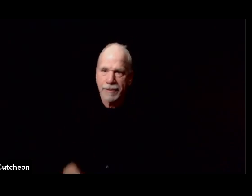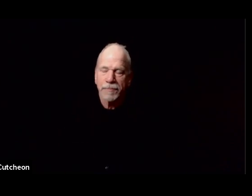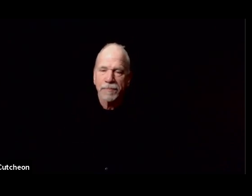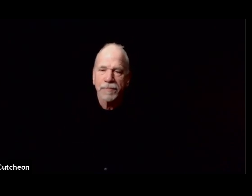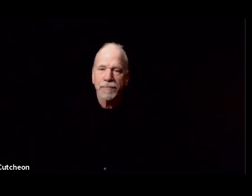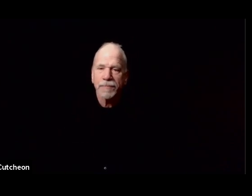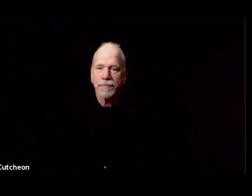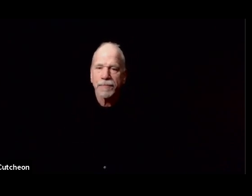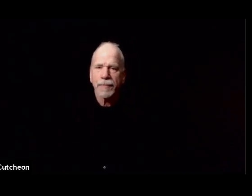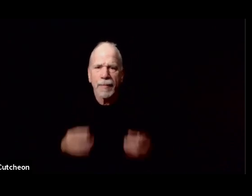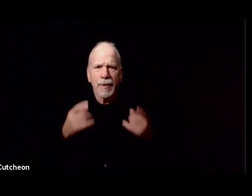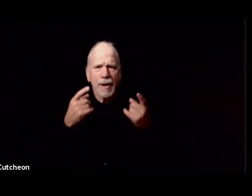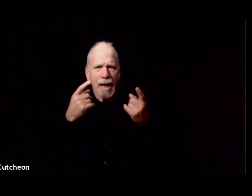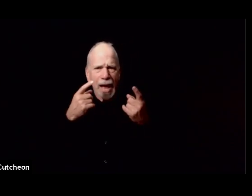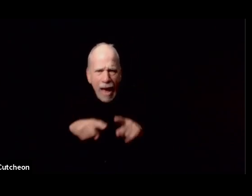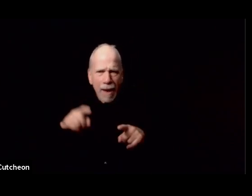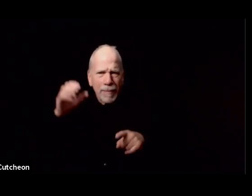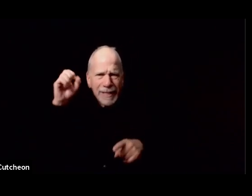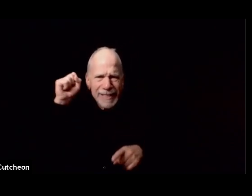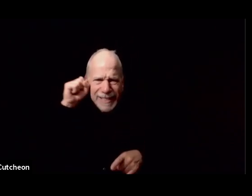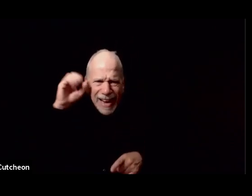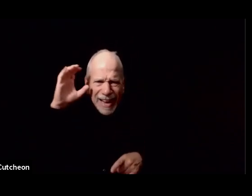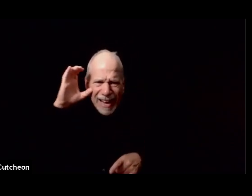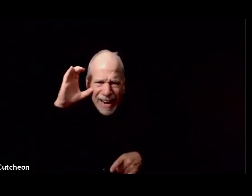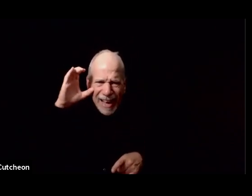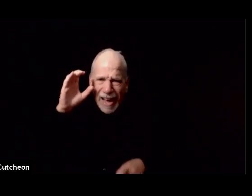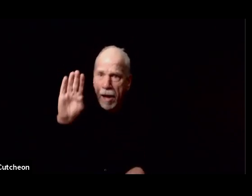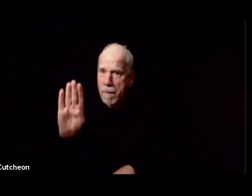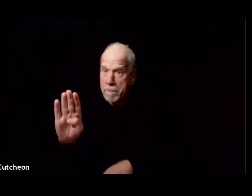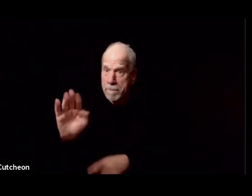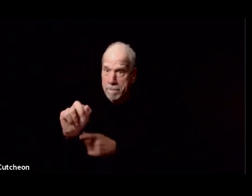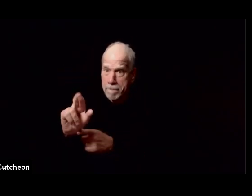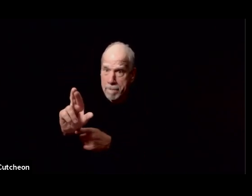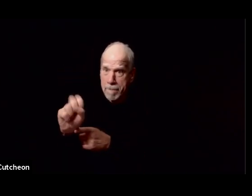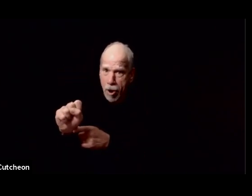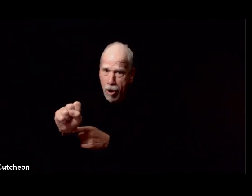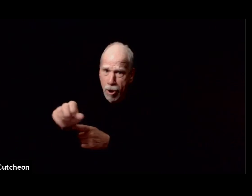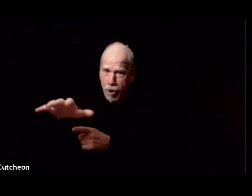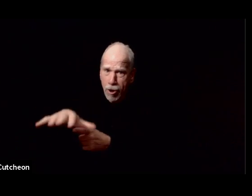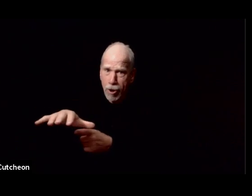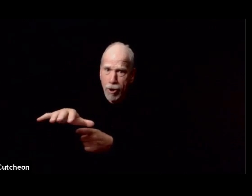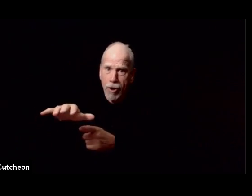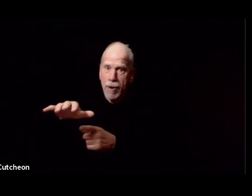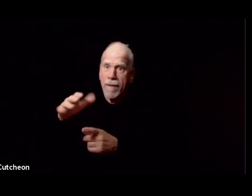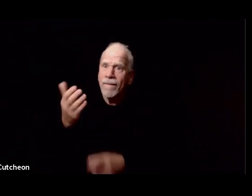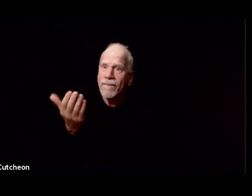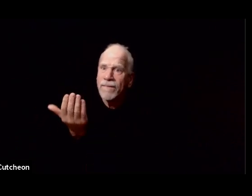linked to, I think, almost 50 positive cases, most are young people, and my understanding